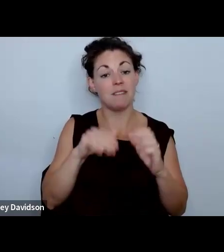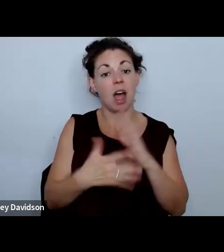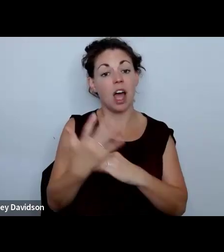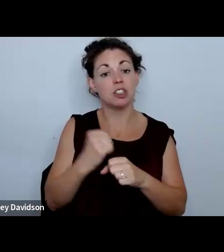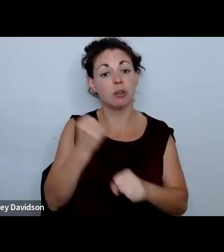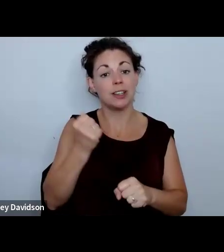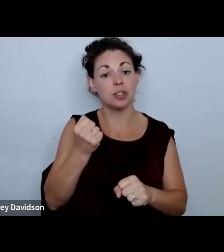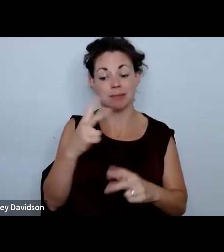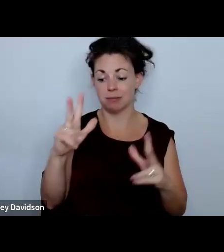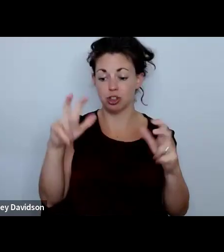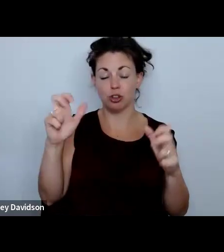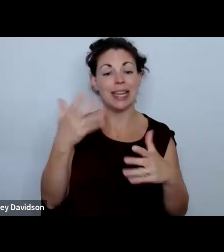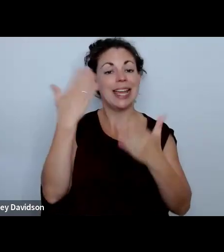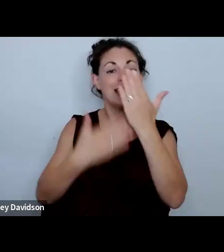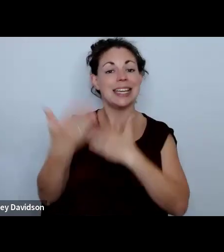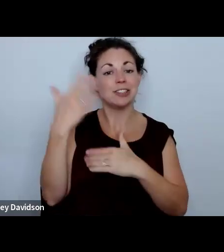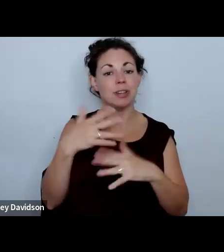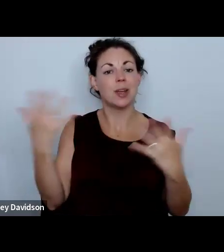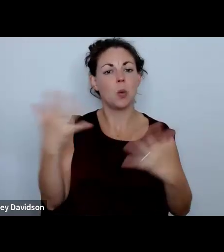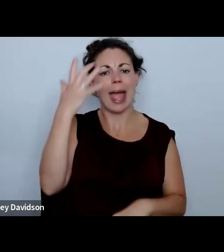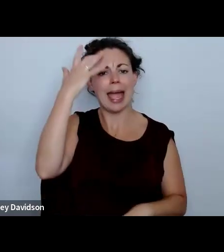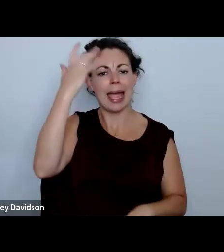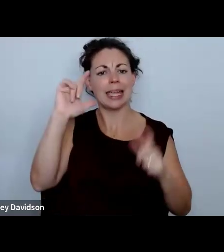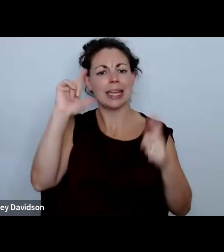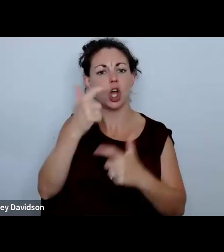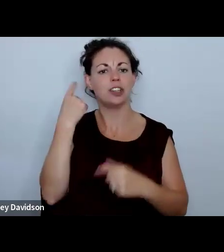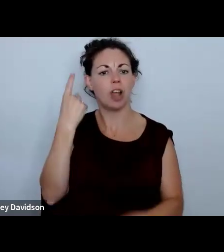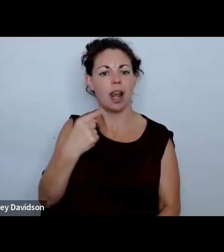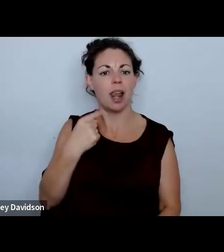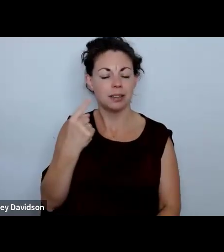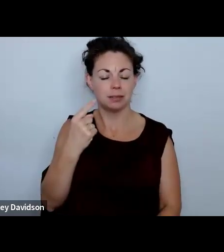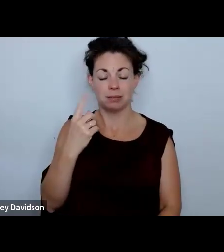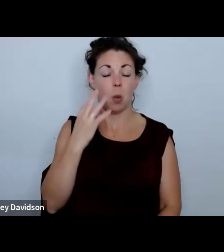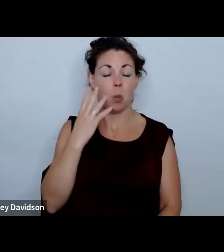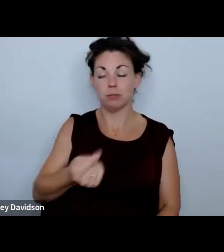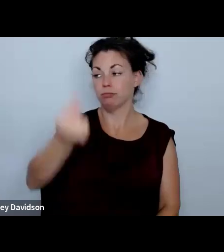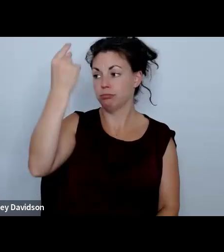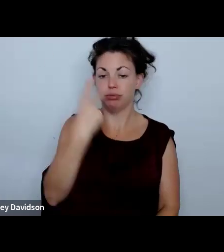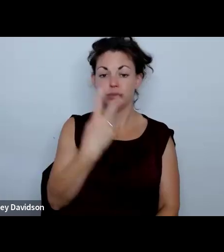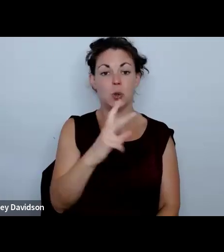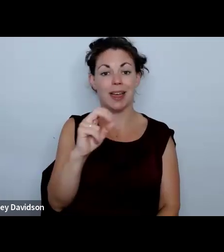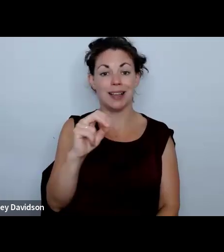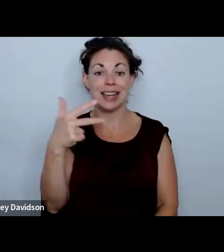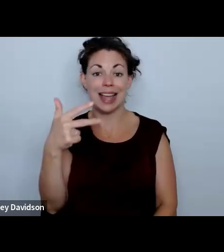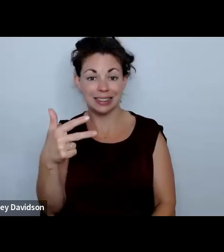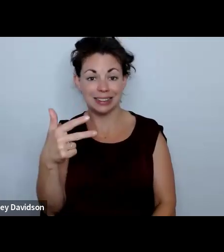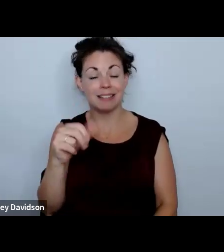London in 2012. My first proper work experience was organized through a mentor